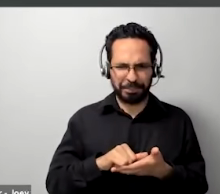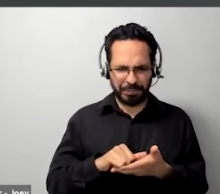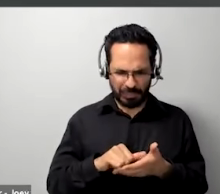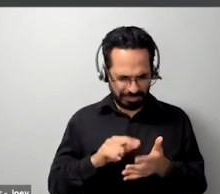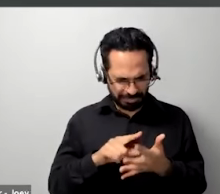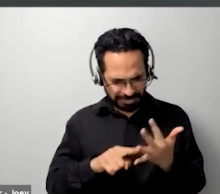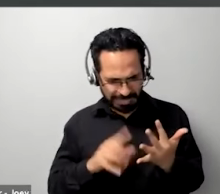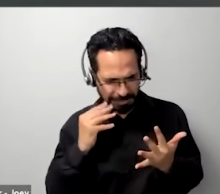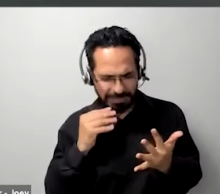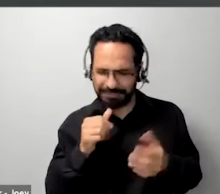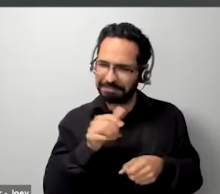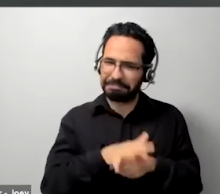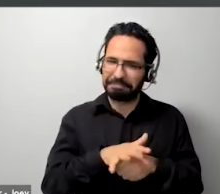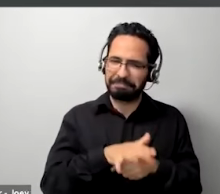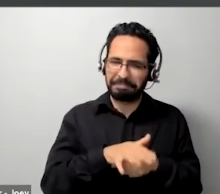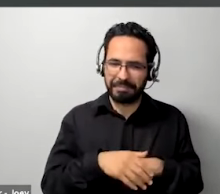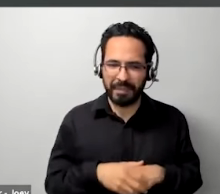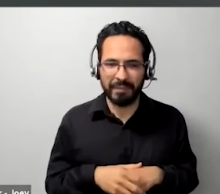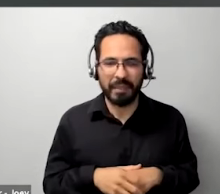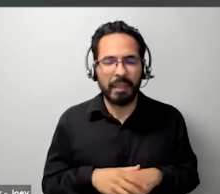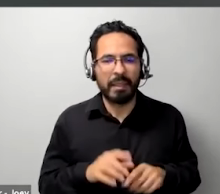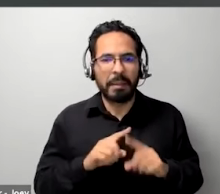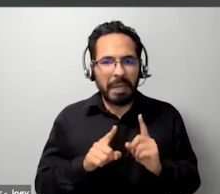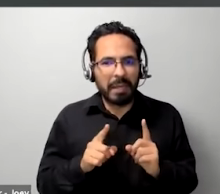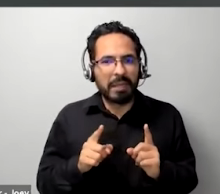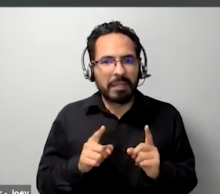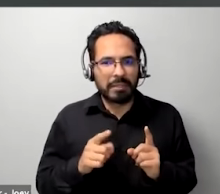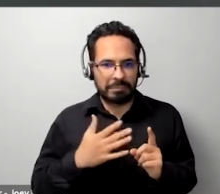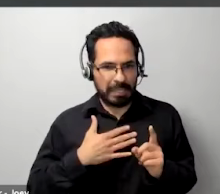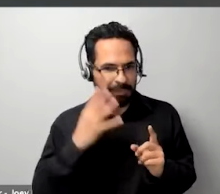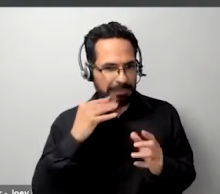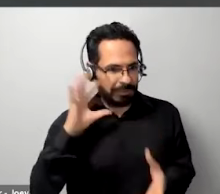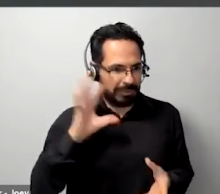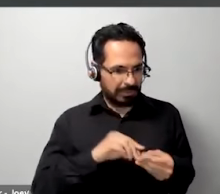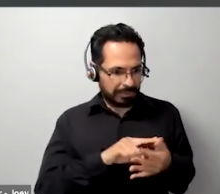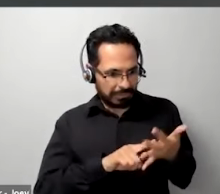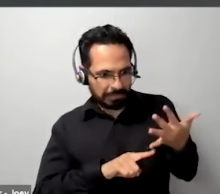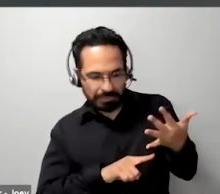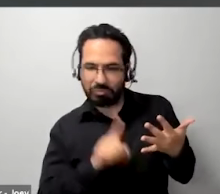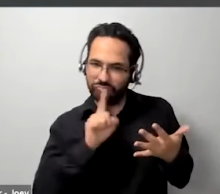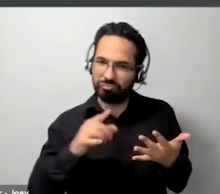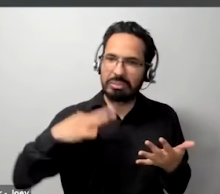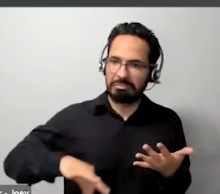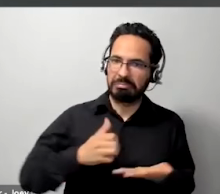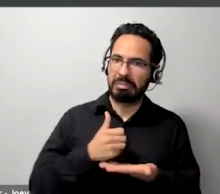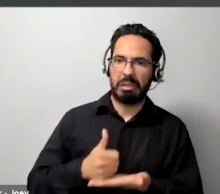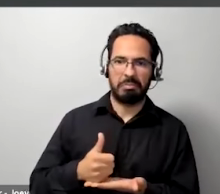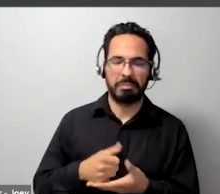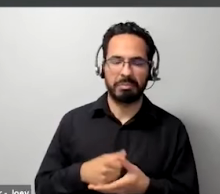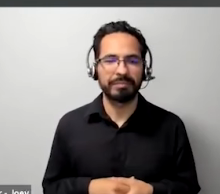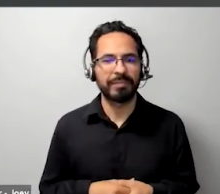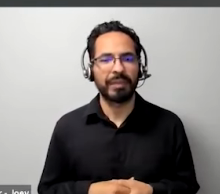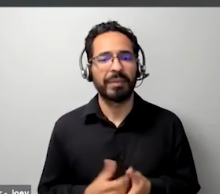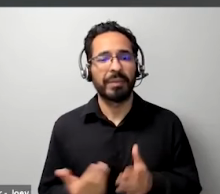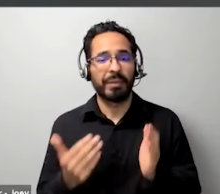but I think because of the different types of experiences I had really helped as well. So today, like I said, I'm a program manager